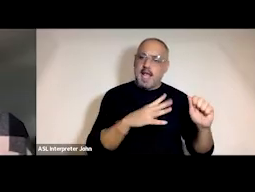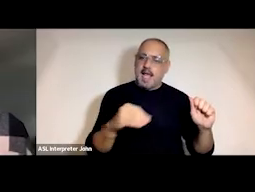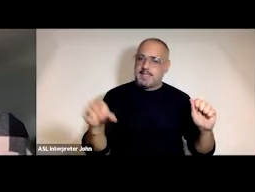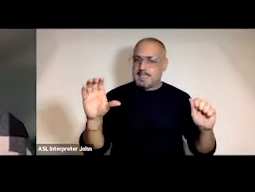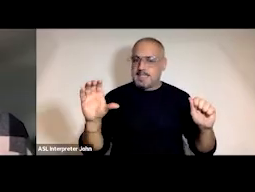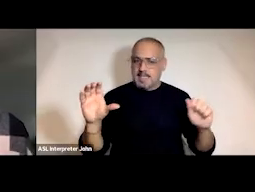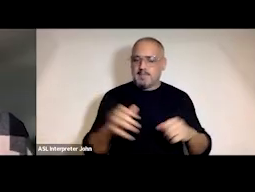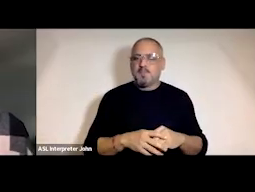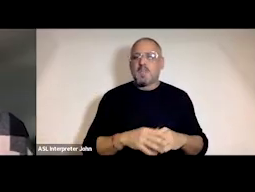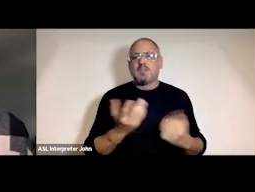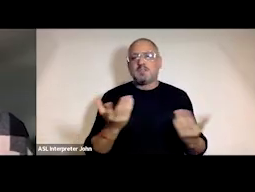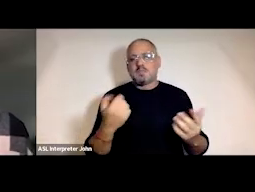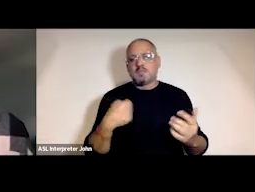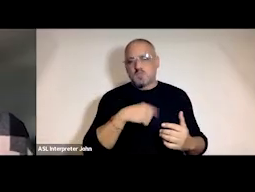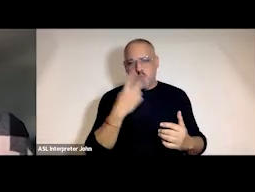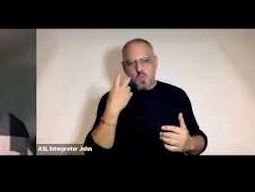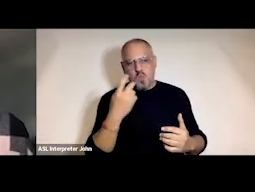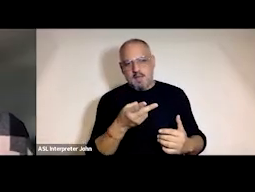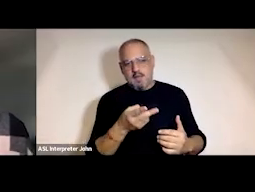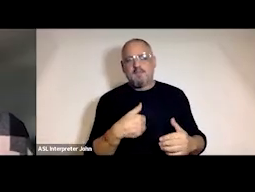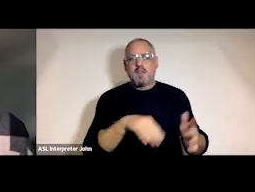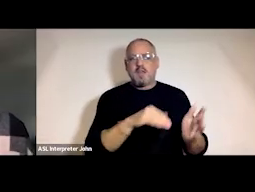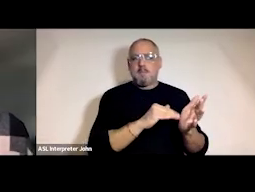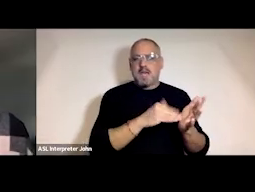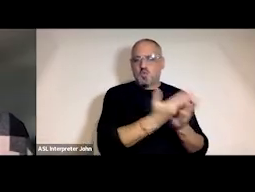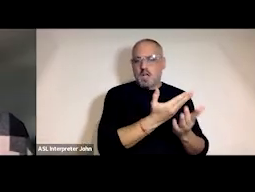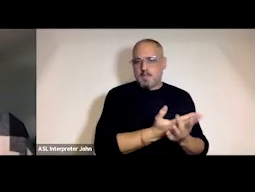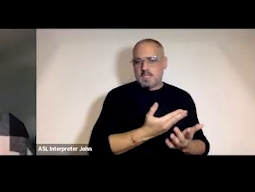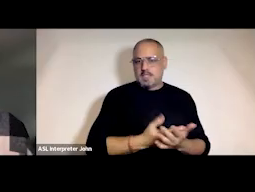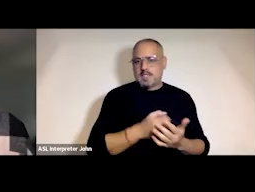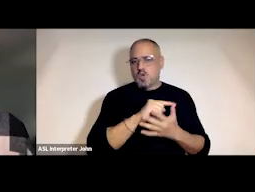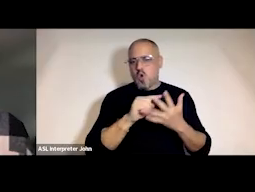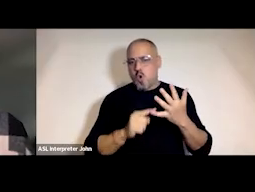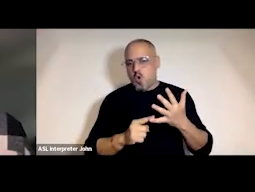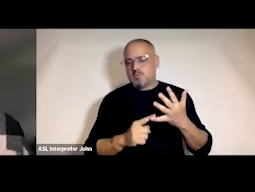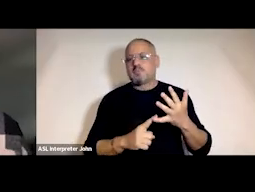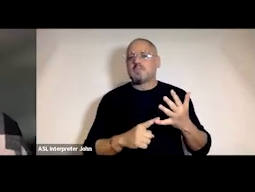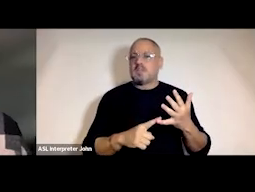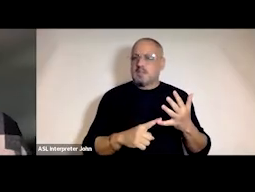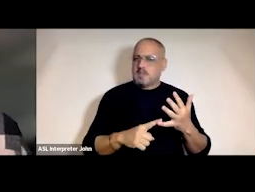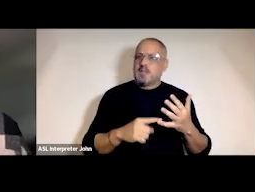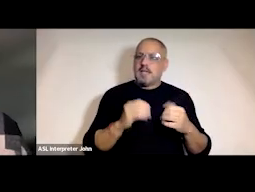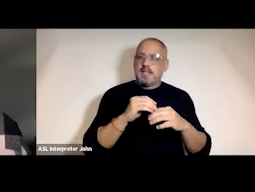And so we have medical documentation of all the following, exposure to actual or threatened death,